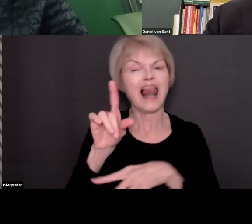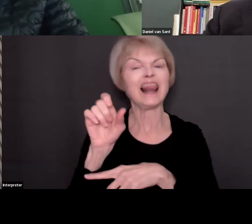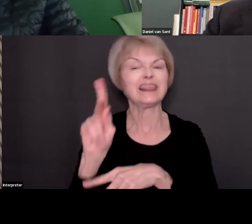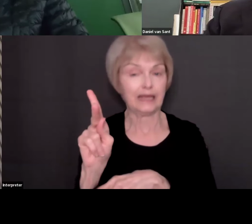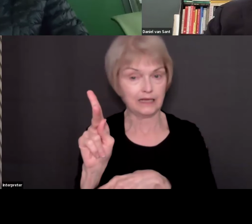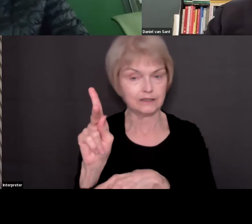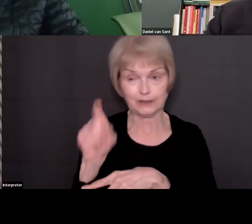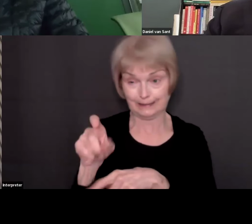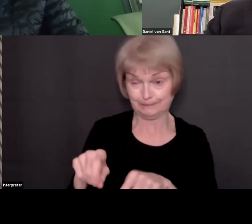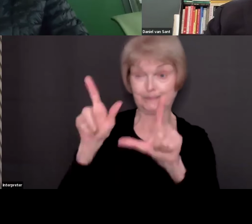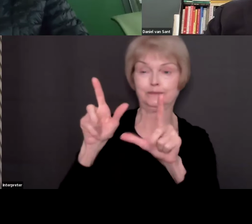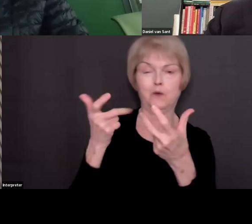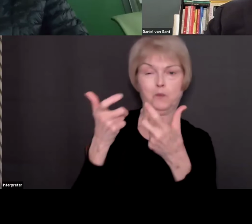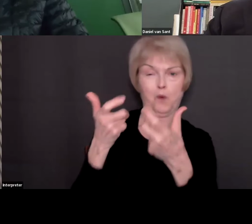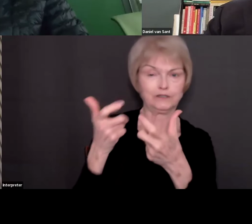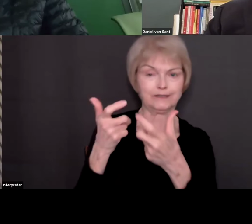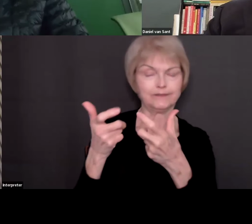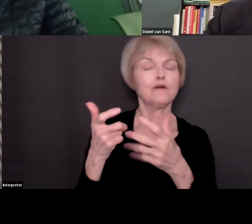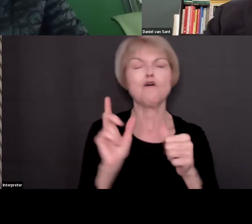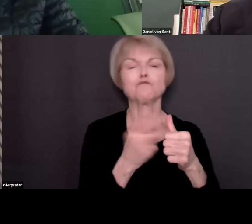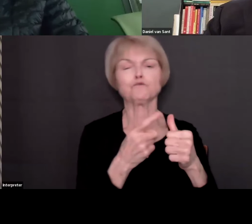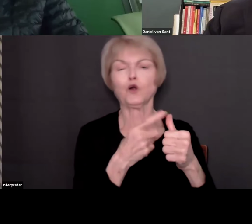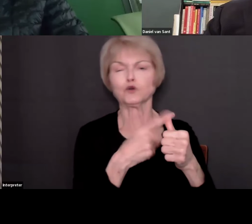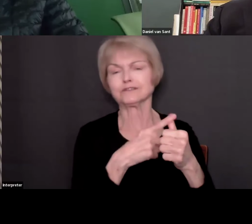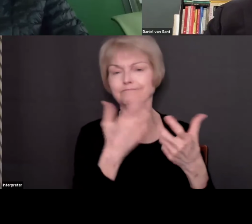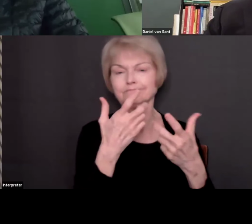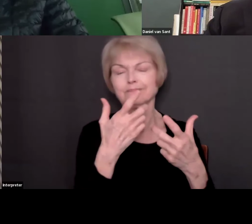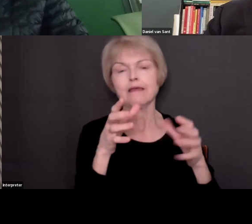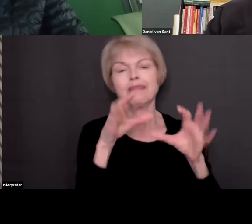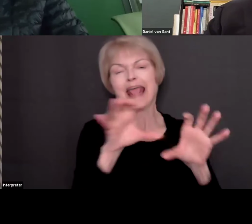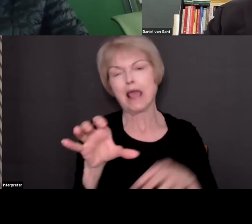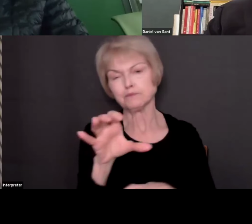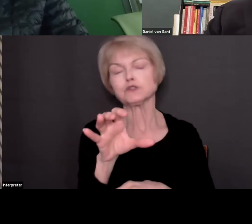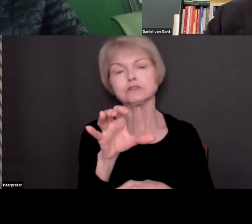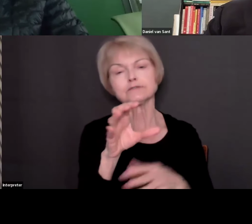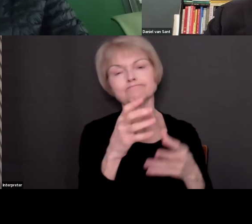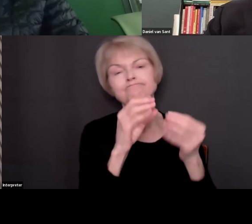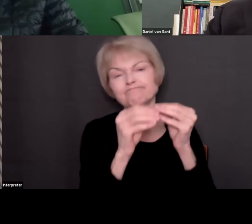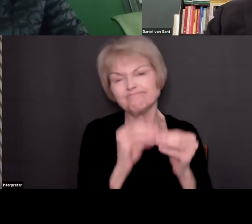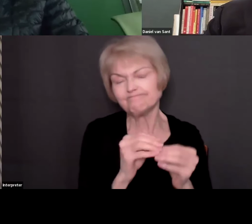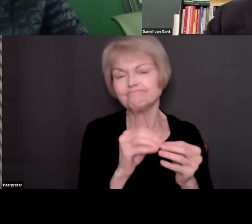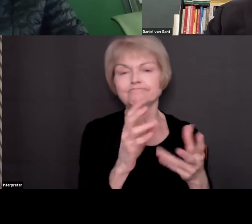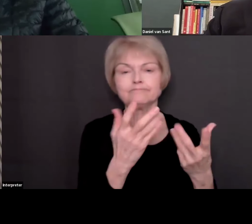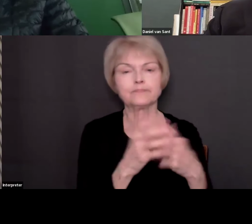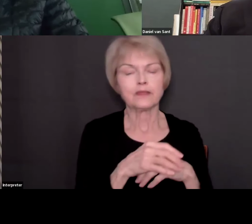to have the captions professionally cleaned. Today's event is made up of a presentation followed by a question answer session,